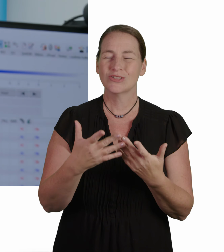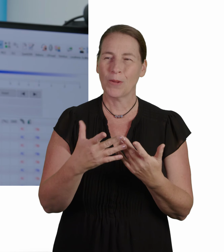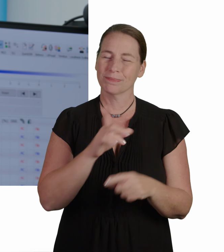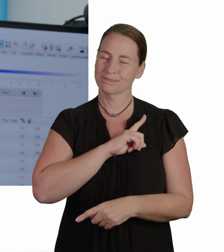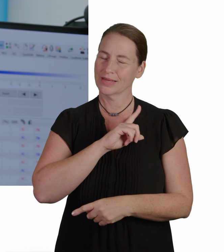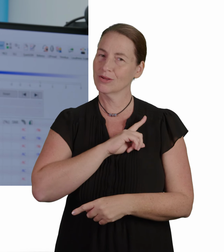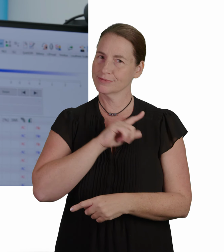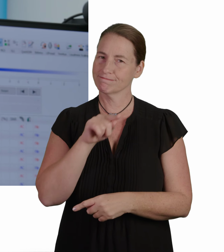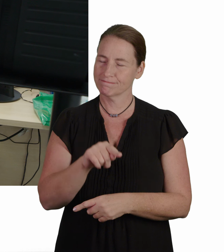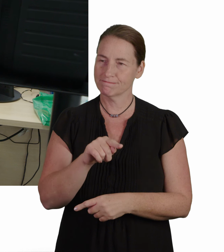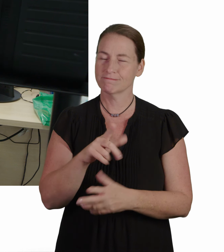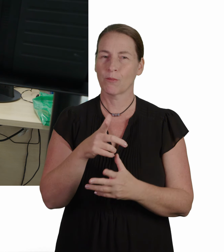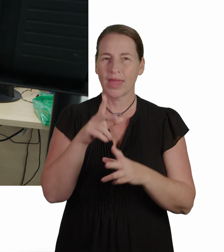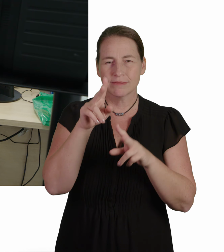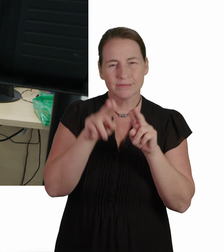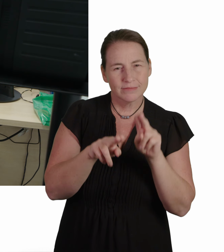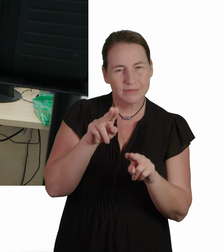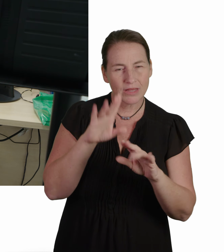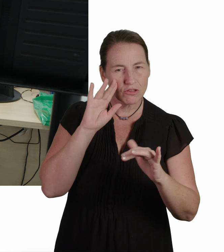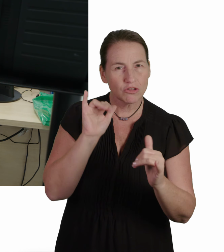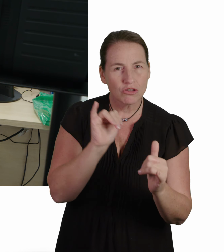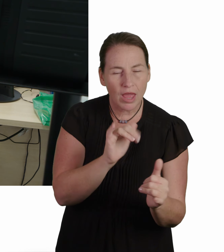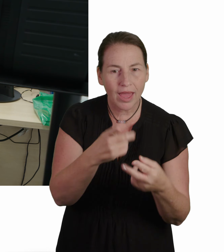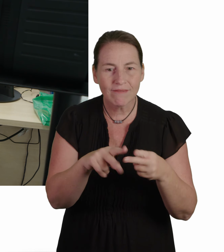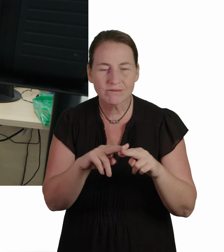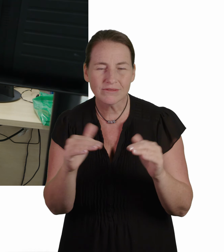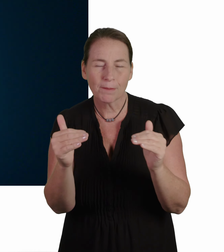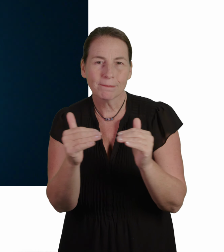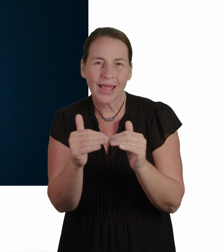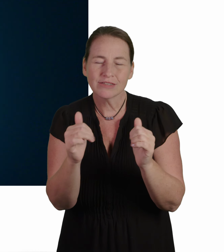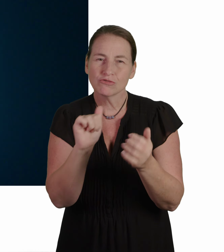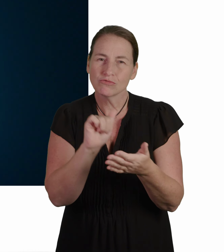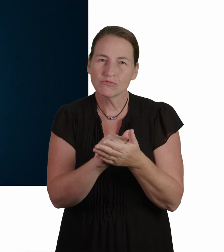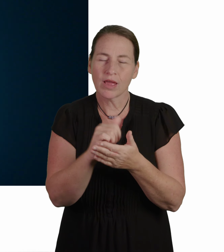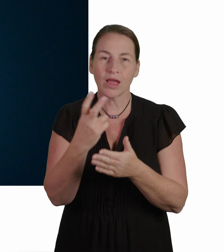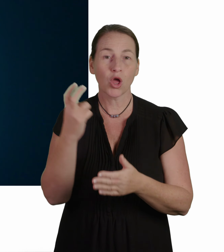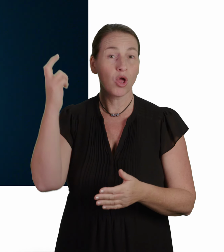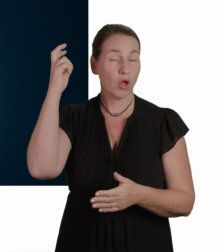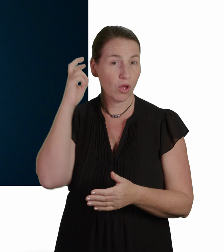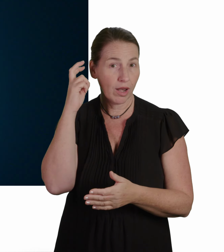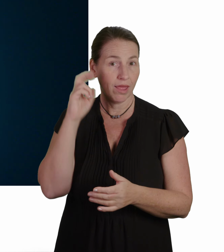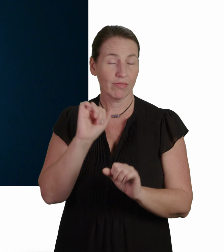we do a fairly thorough assessment to find out whether a person is suitable for a cochlear implant